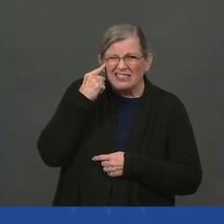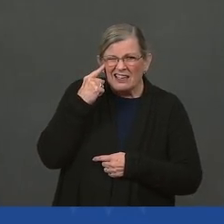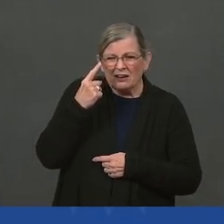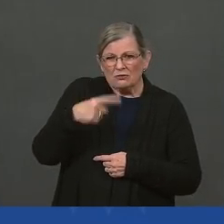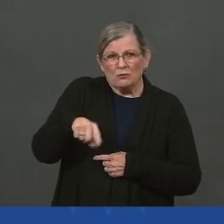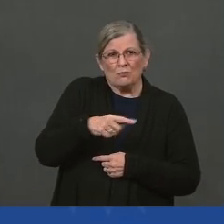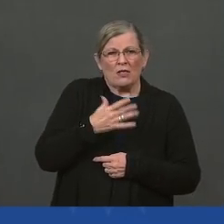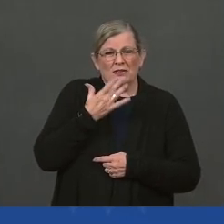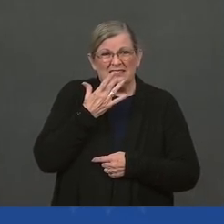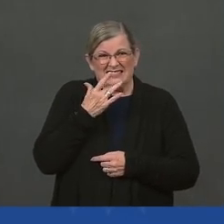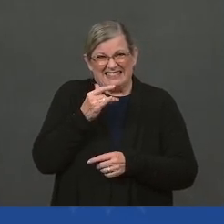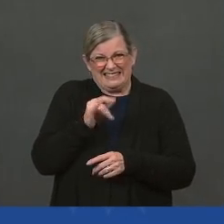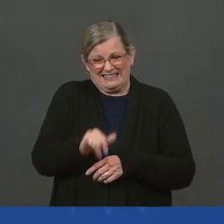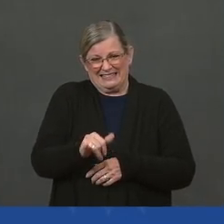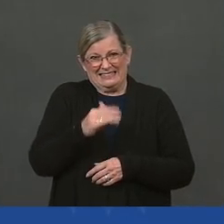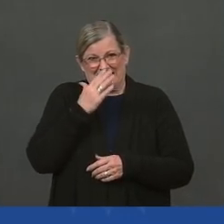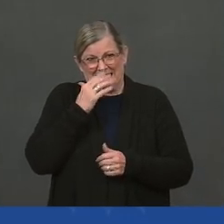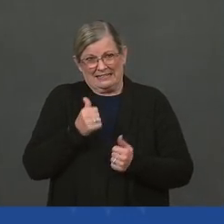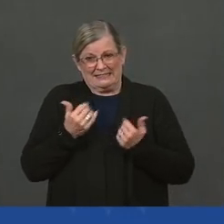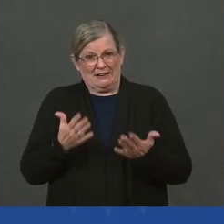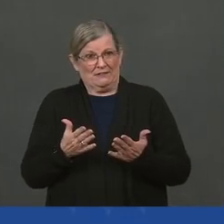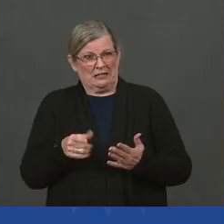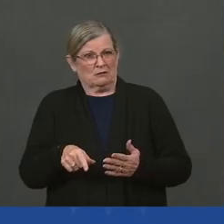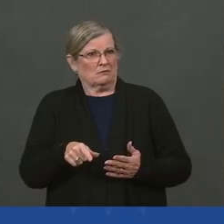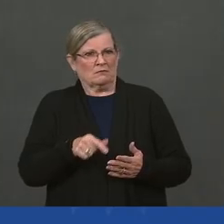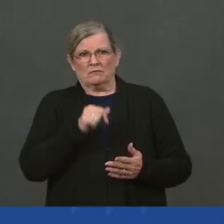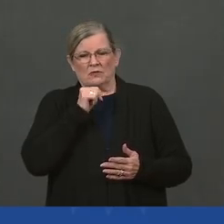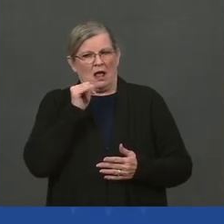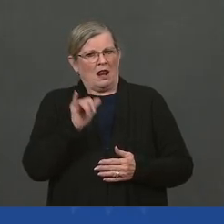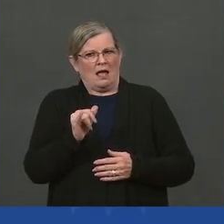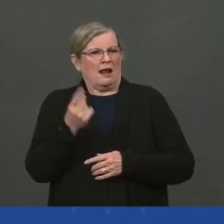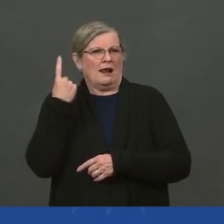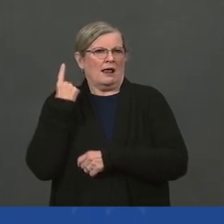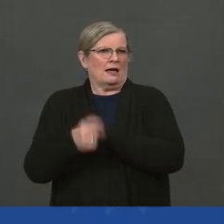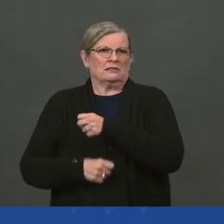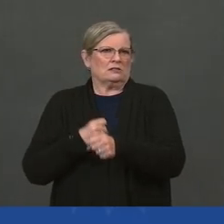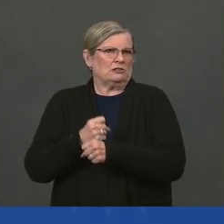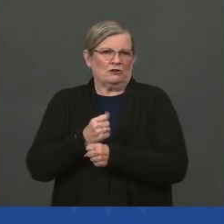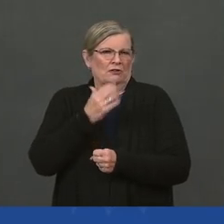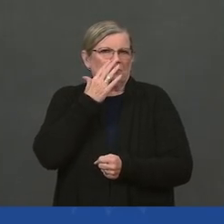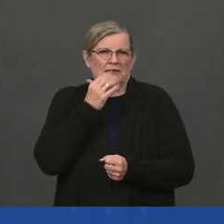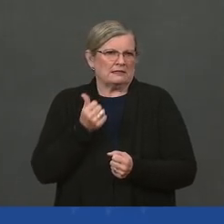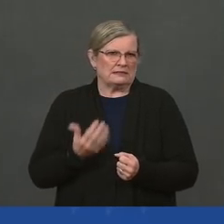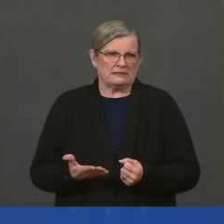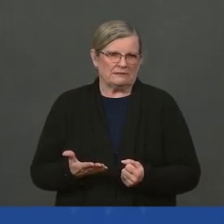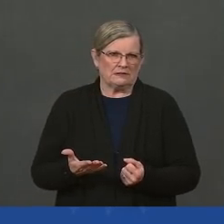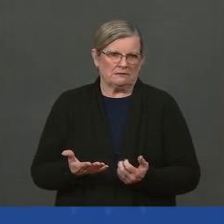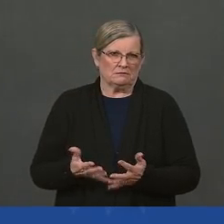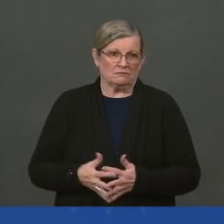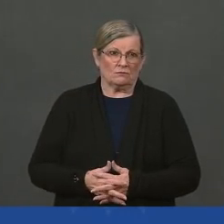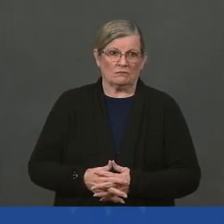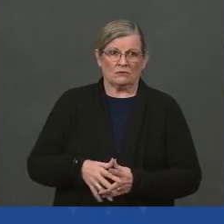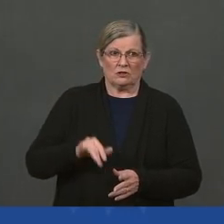The Press: Thank you, sir. The President: Jen Epstein, Wall Street Journal. The Press: Bloomberg. The President: I mean -- excuse me. I beg your pardon.